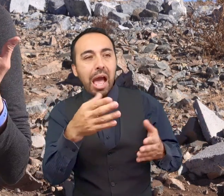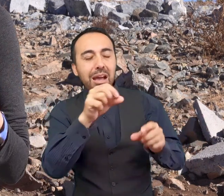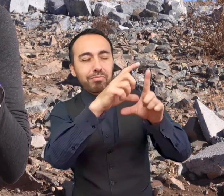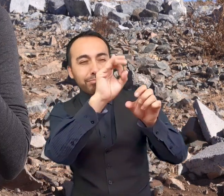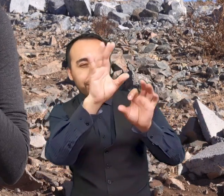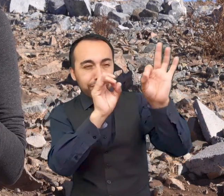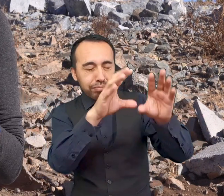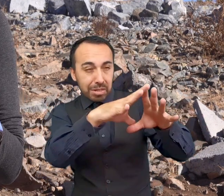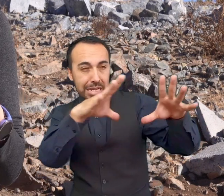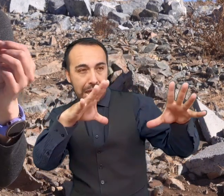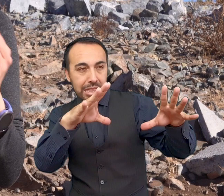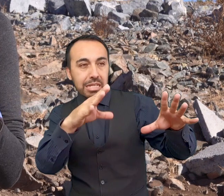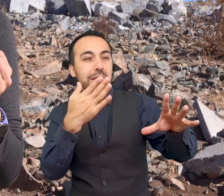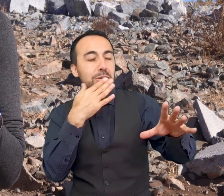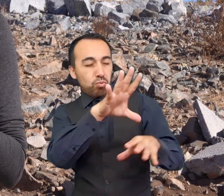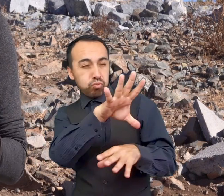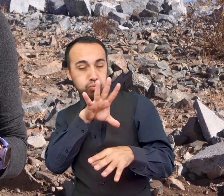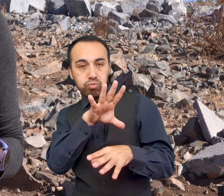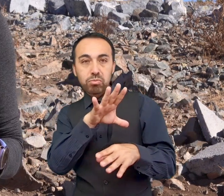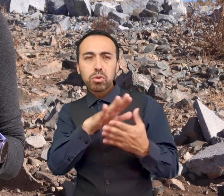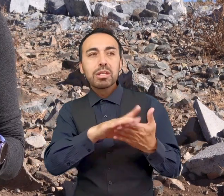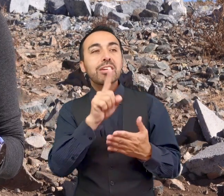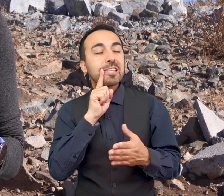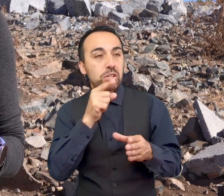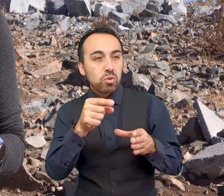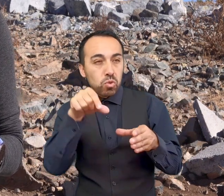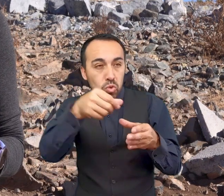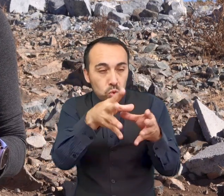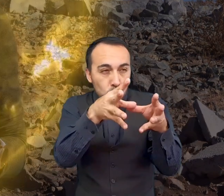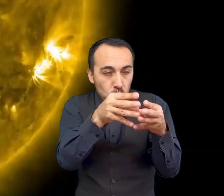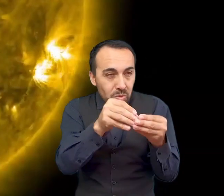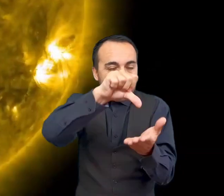to visually trace the different stages of the evolutionary life cycle of stars.